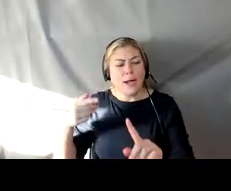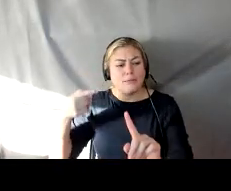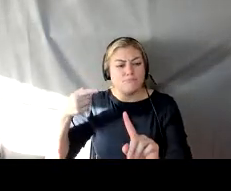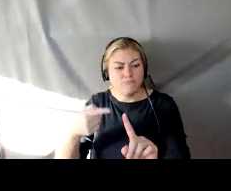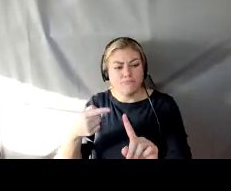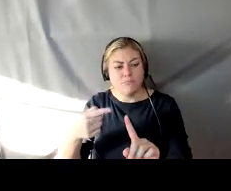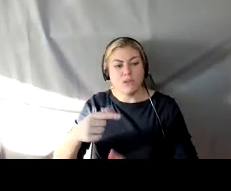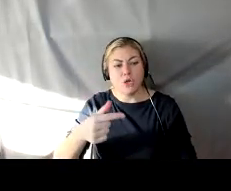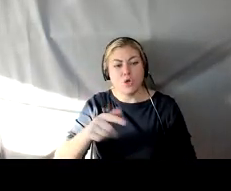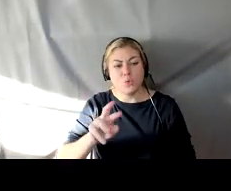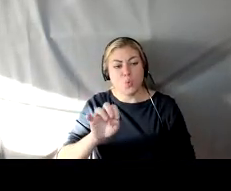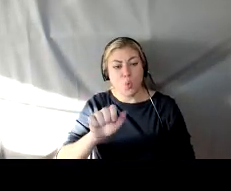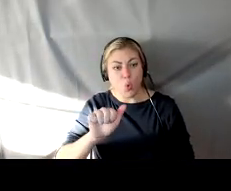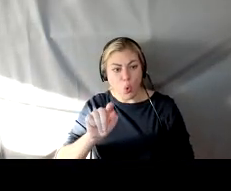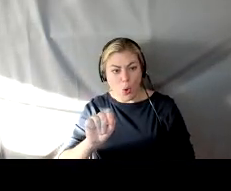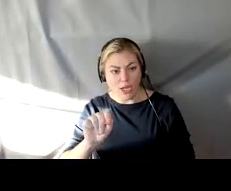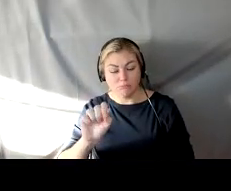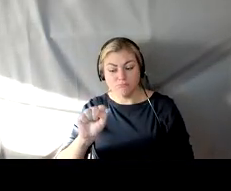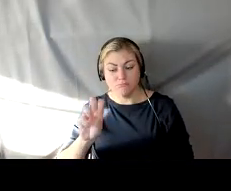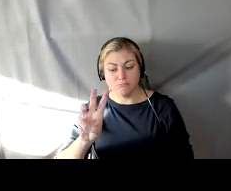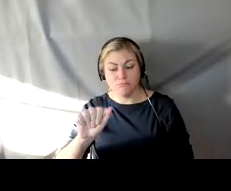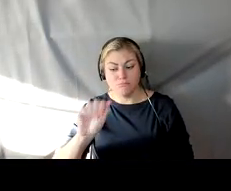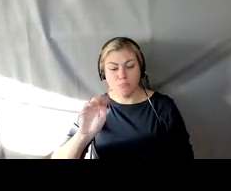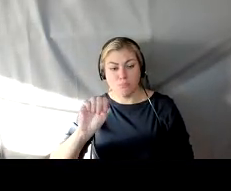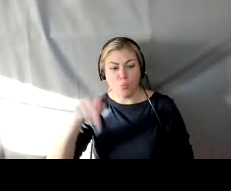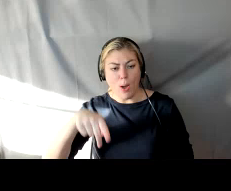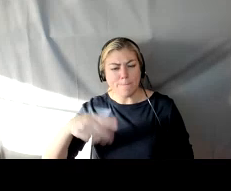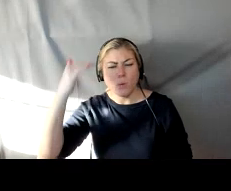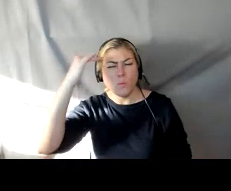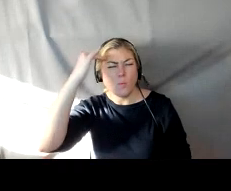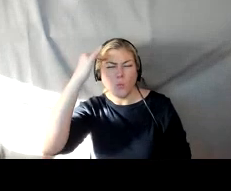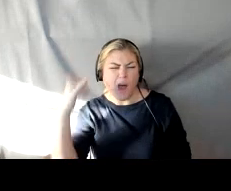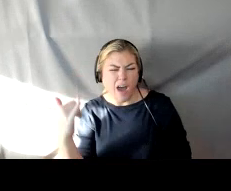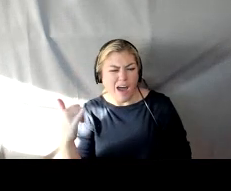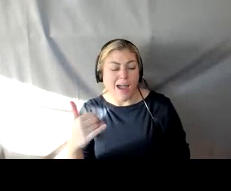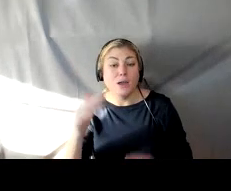tell those stories and what opportunities are there for improving quality of